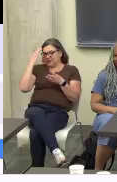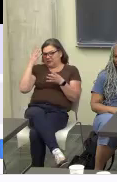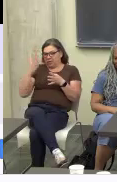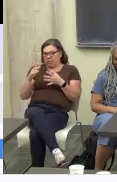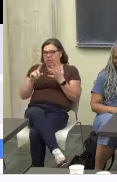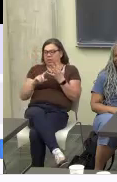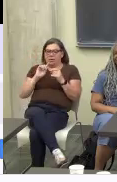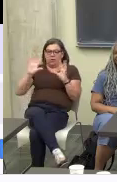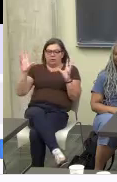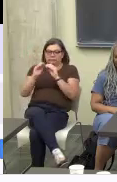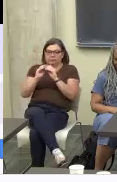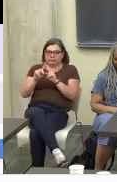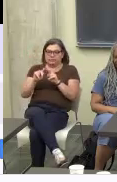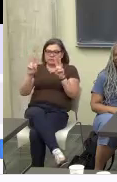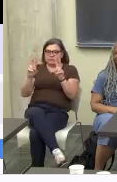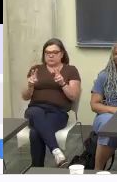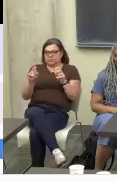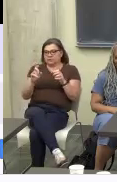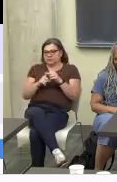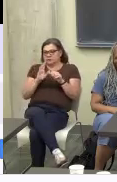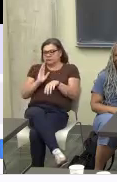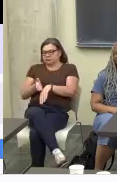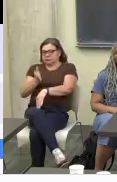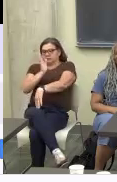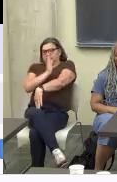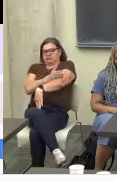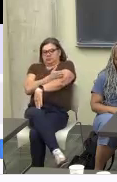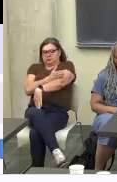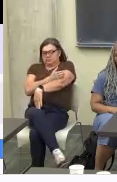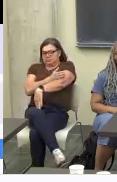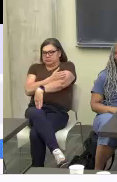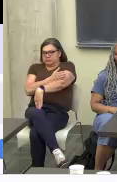On the same topic and that really enriched the entire conversation.